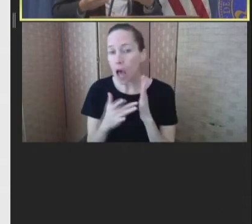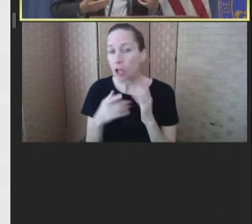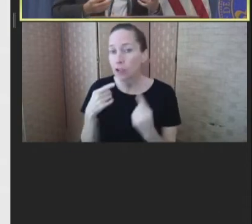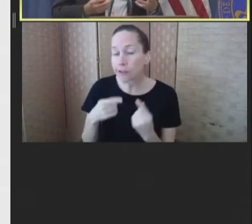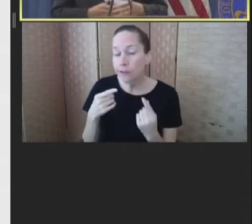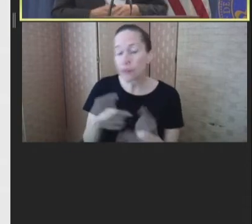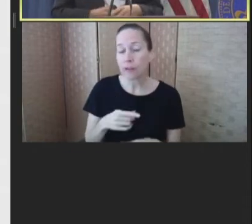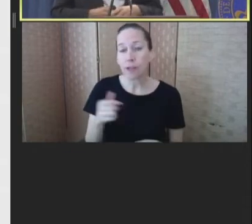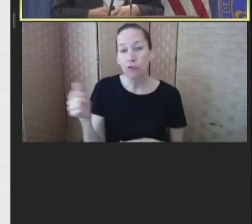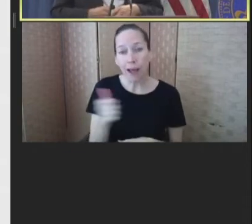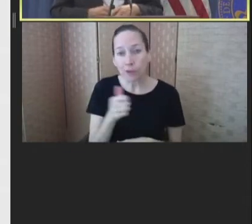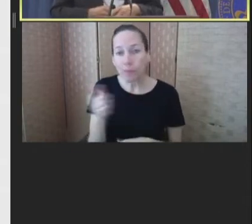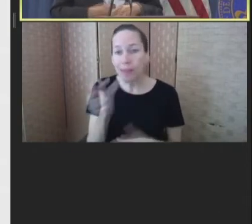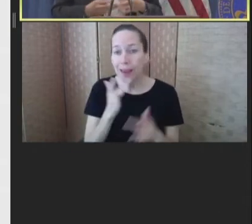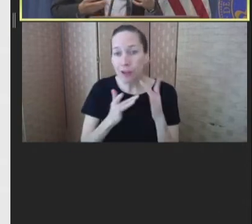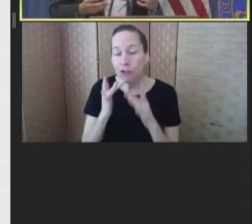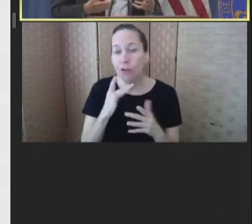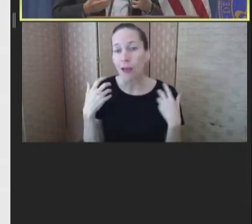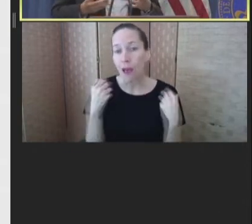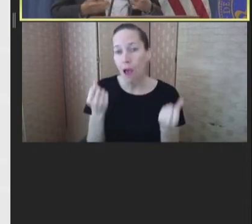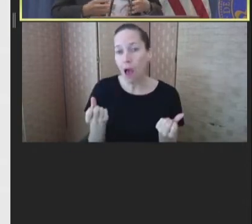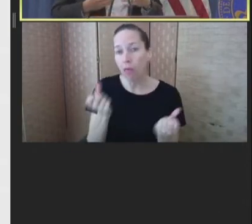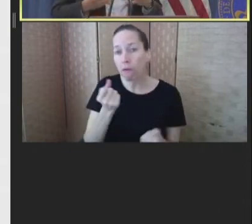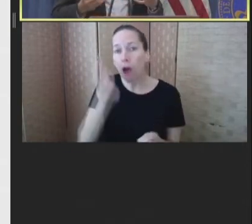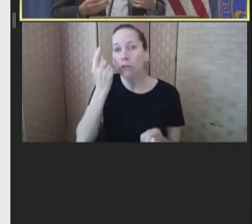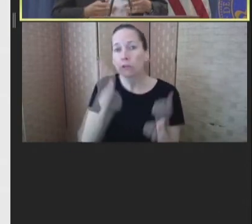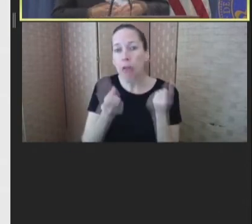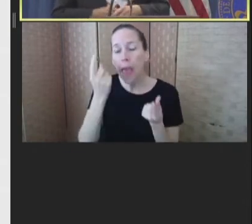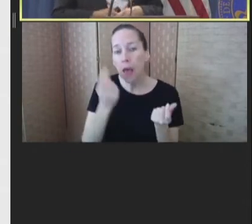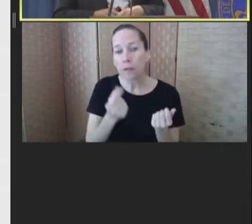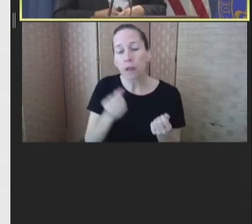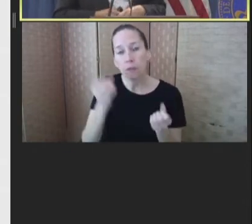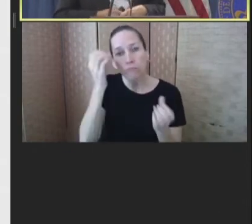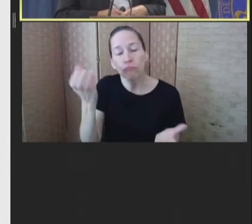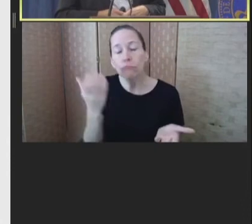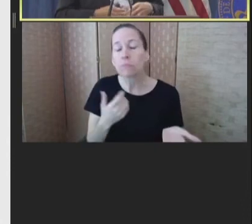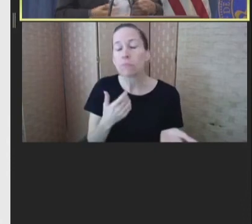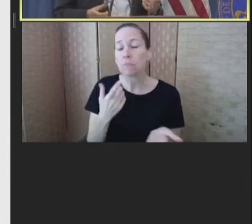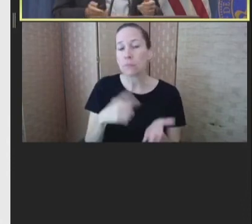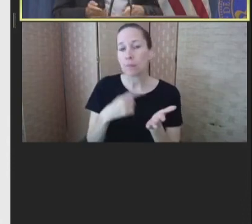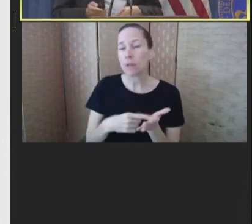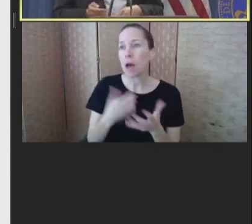literacy, trust in government, sometimes around immunization issues, and access to healthcare.